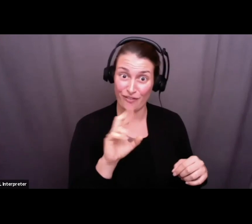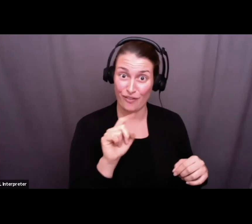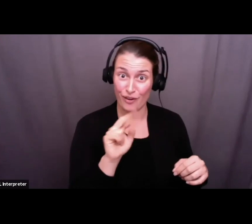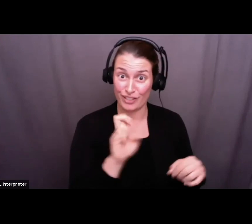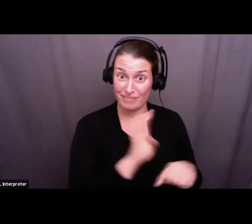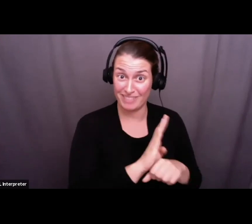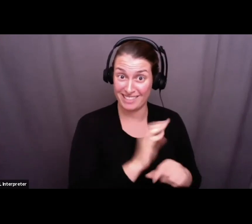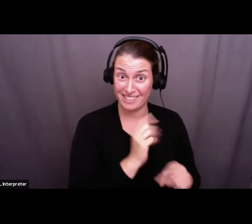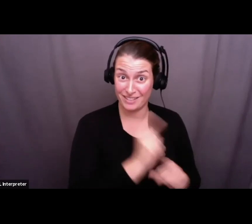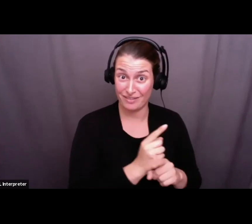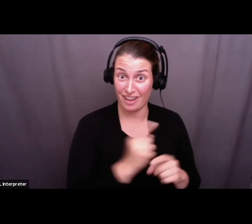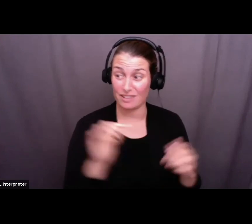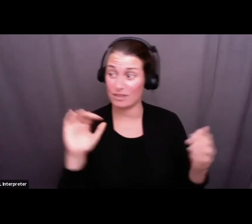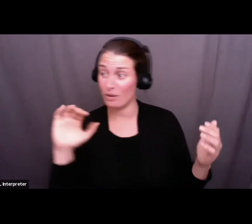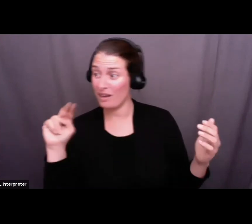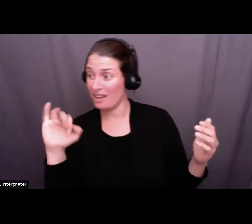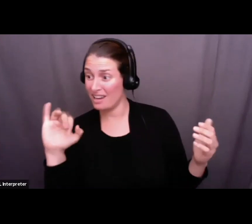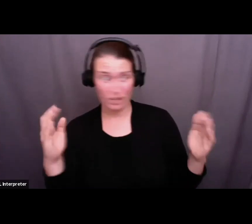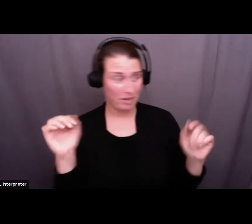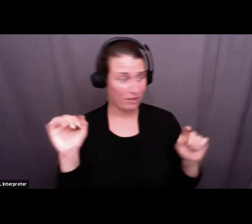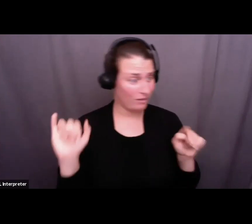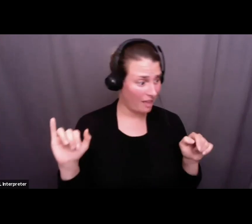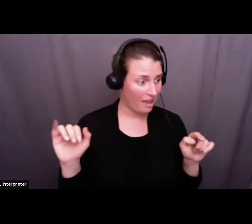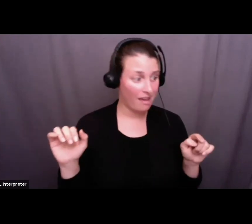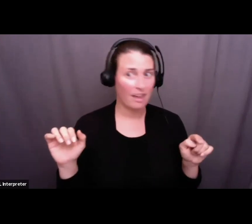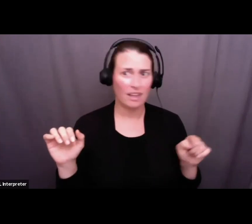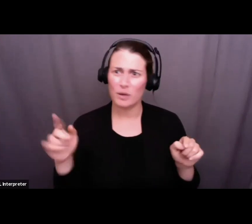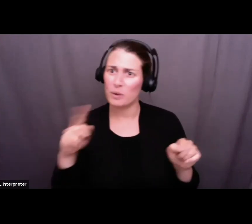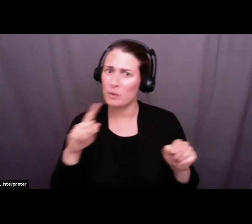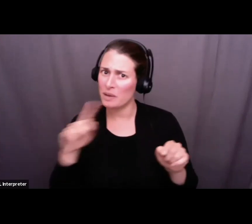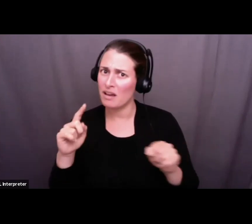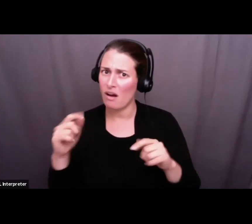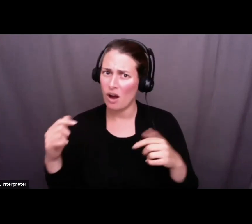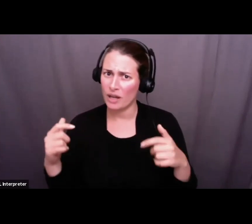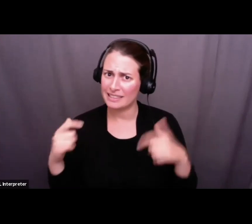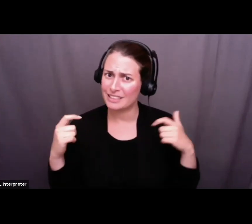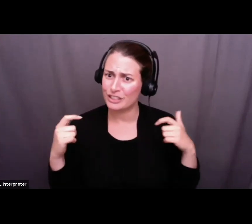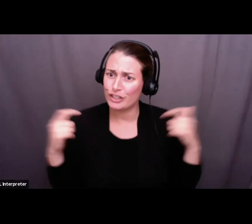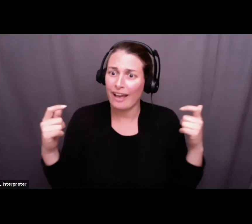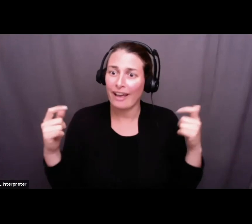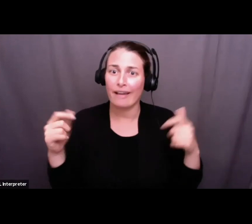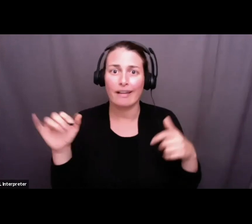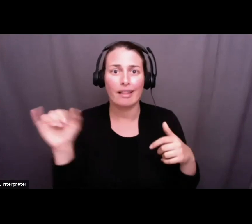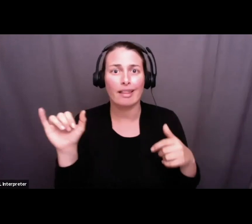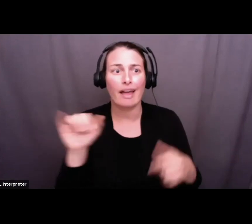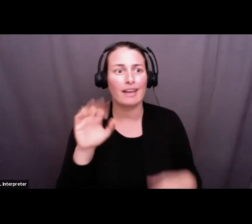really a giant on the size of a Boeing or a Microsoft or something like that in terms